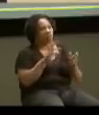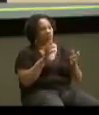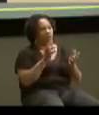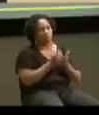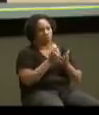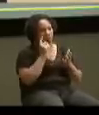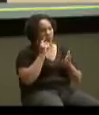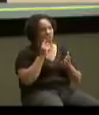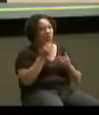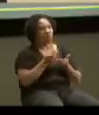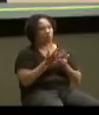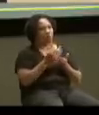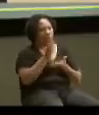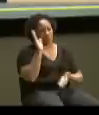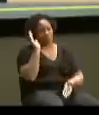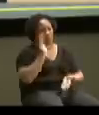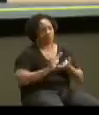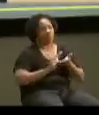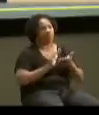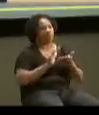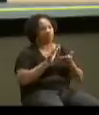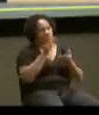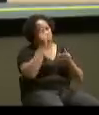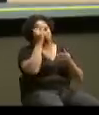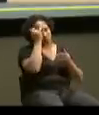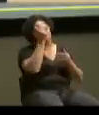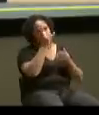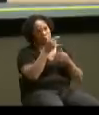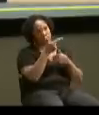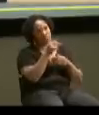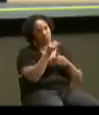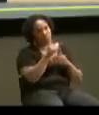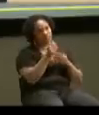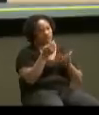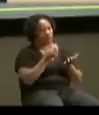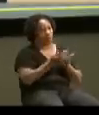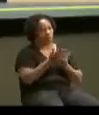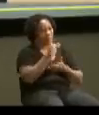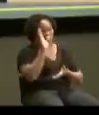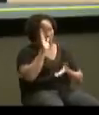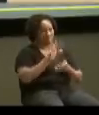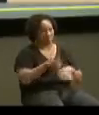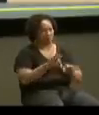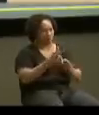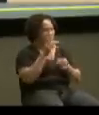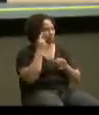REDUCTION. YOU CAN THINK THAT FOR GSA WASTE REDUCTION IS VERY IMPORTANT. WHY?